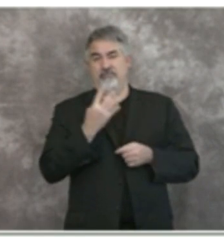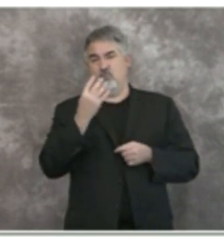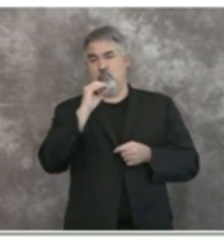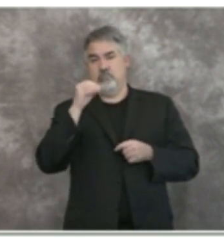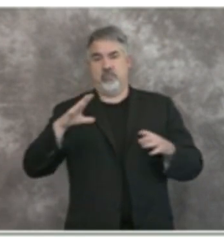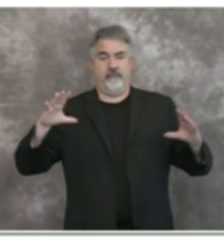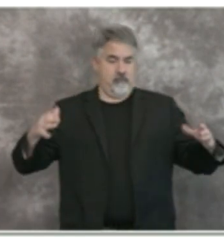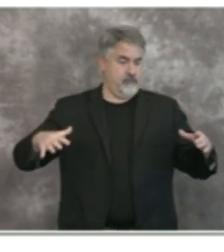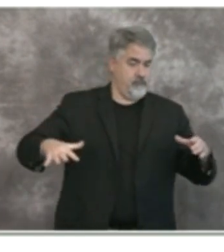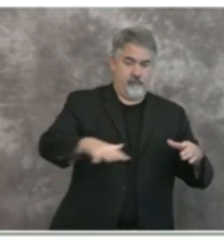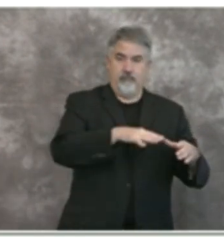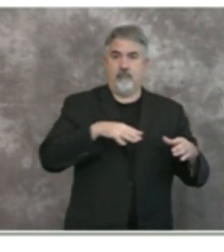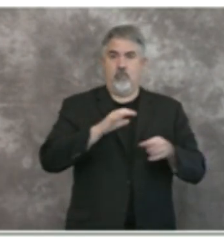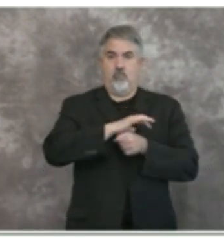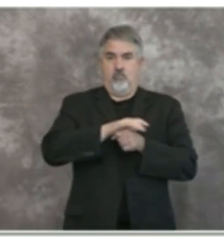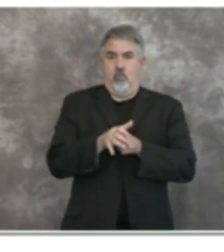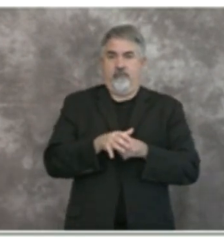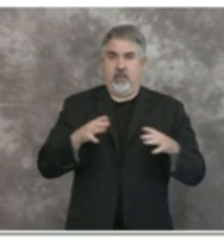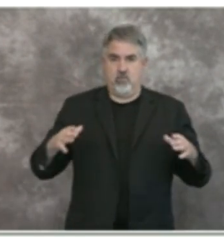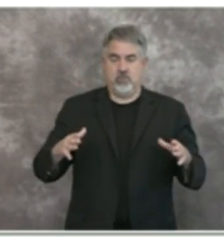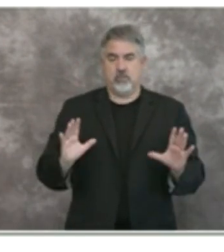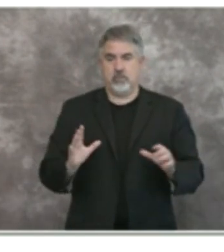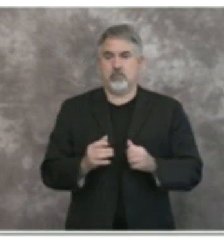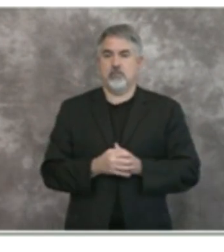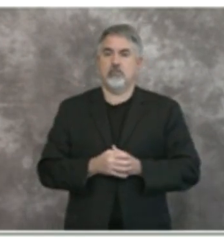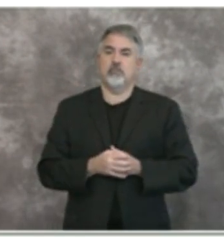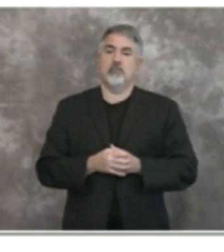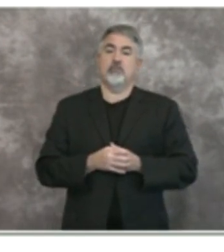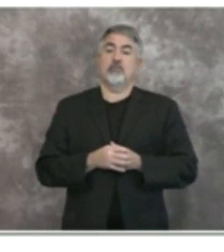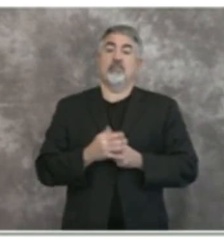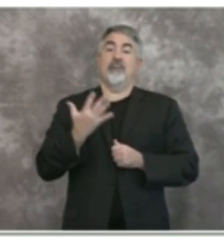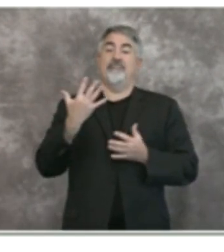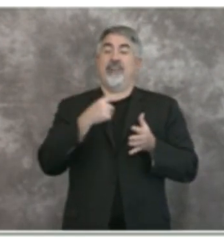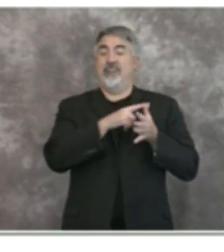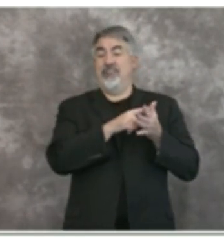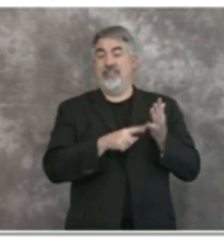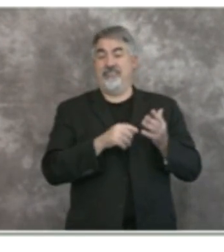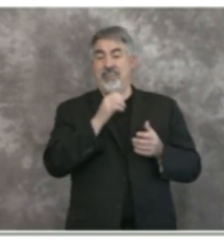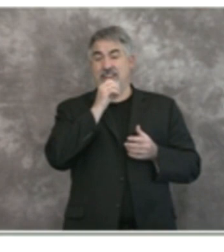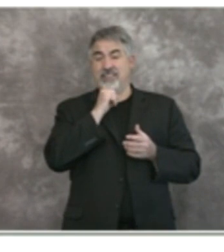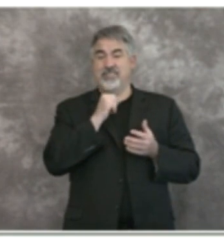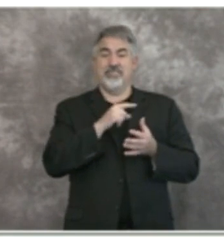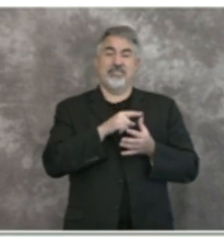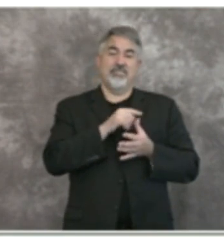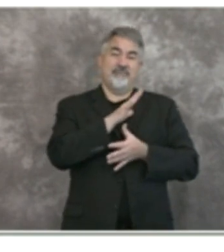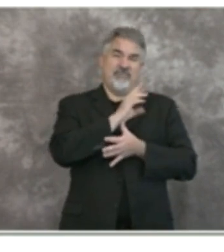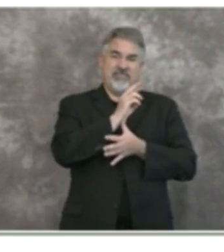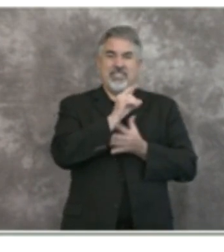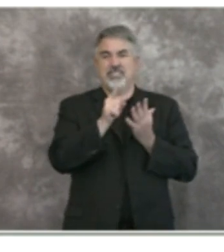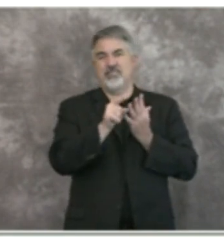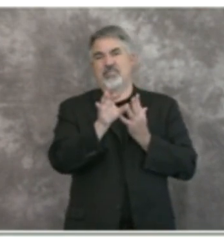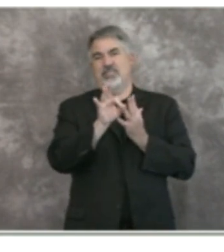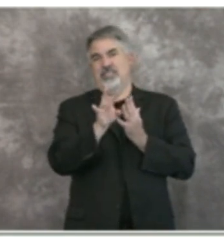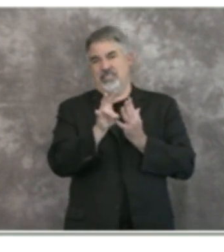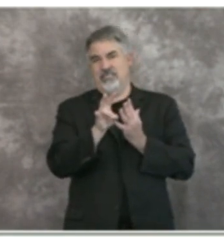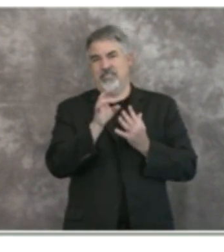HAVE A TOTAL OF 194 DEATHS. THE 194 DEATHS REPRESENT APPROXIMATELY 4% OF THE TOTAL